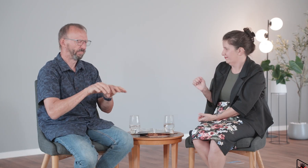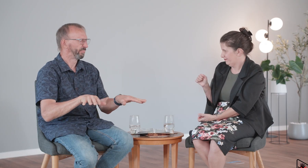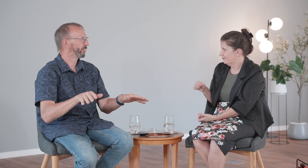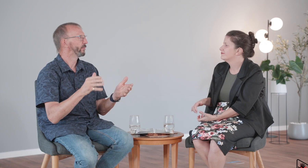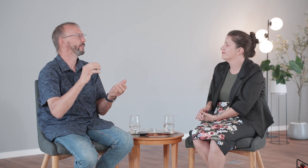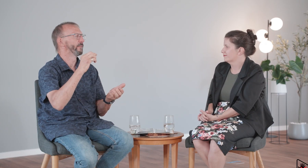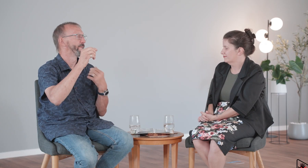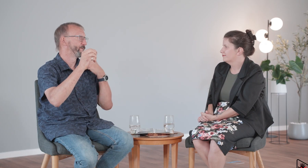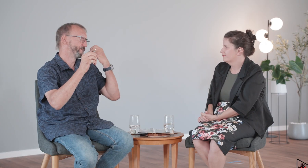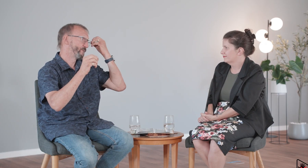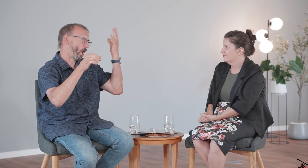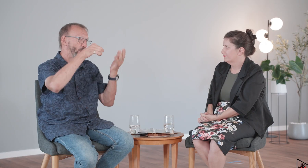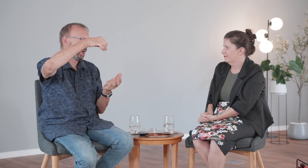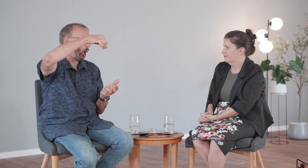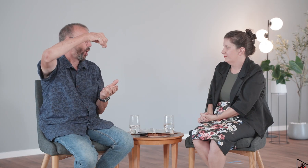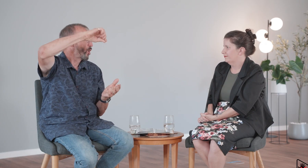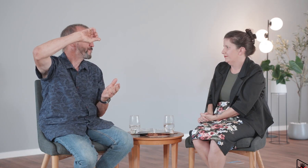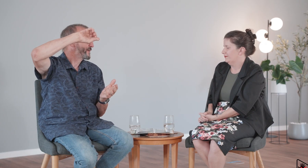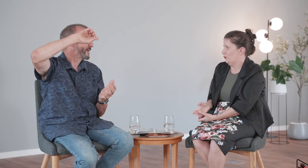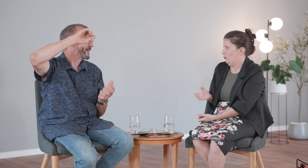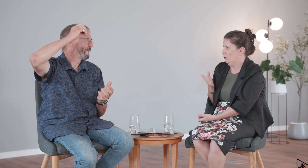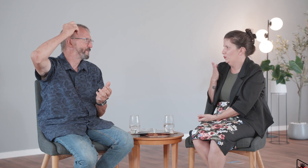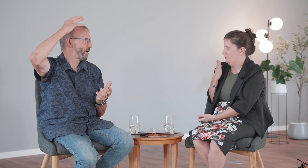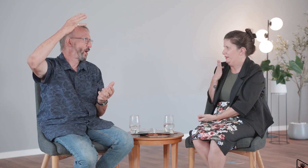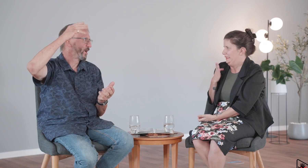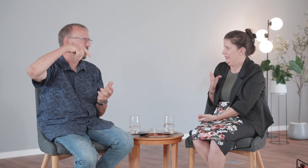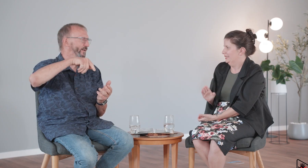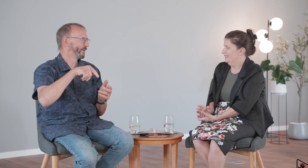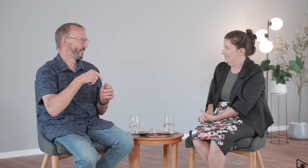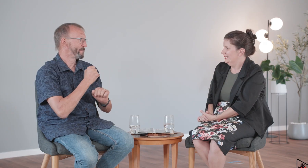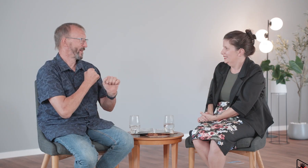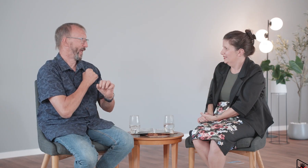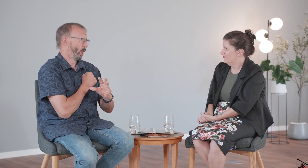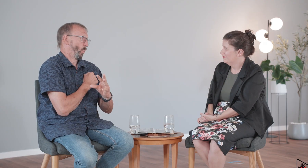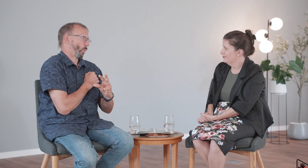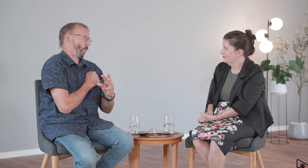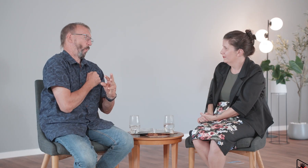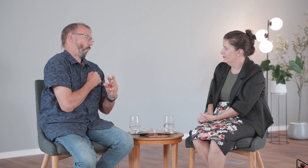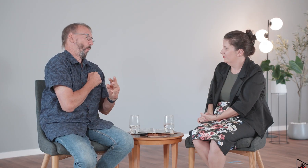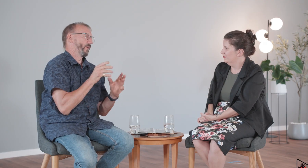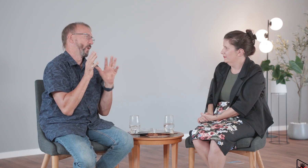transporting it to stop the fuel spilling. And I'd forgotten to open it again. And so as the motor